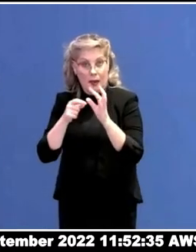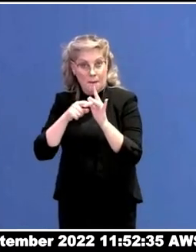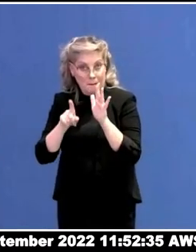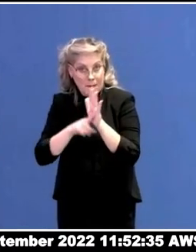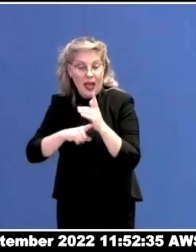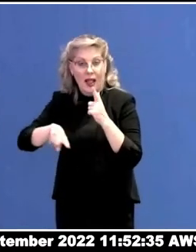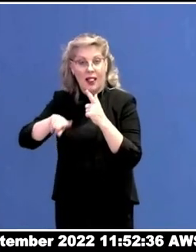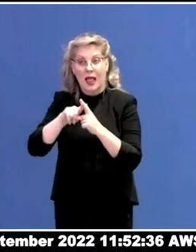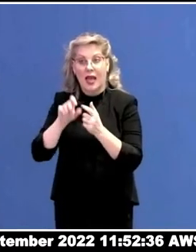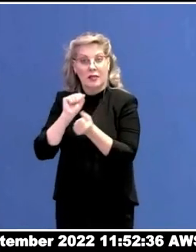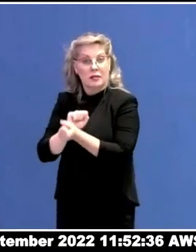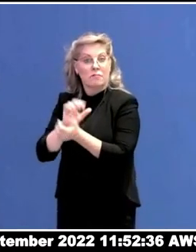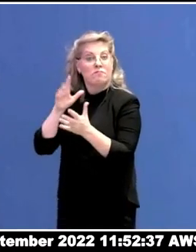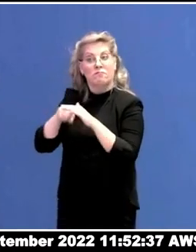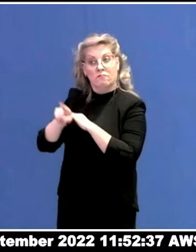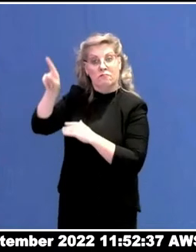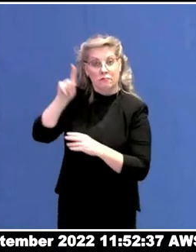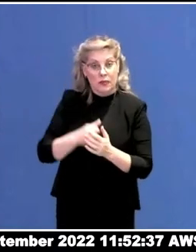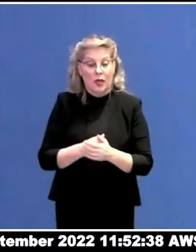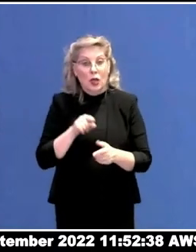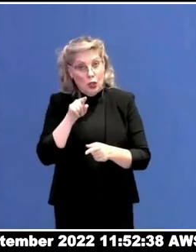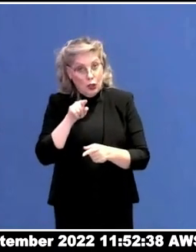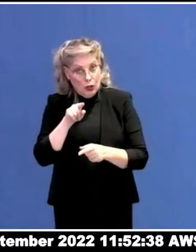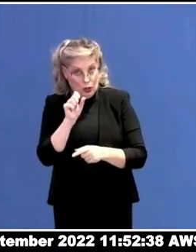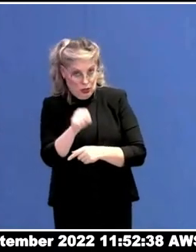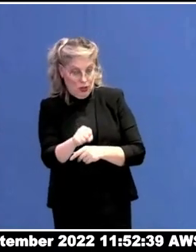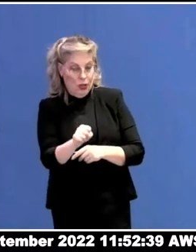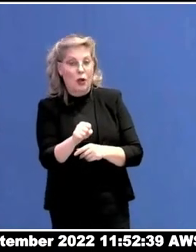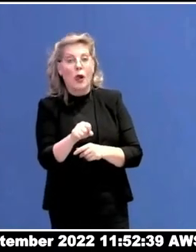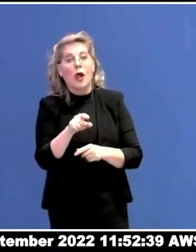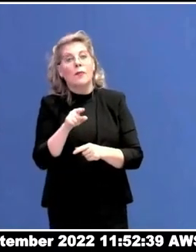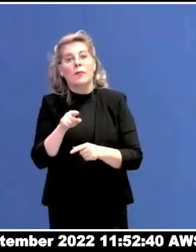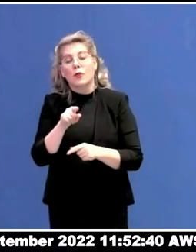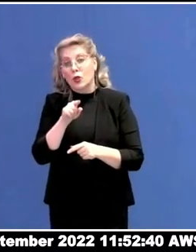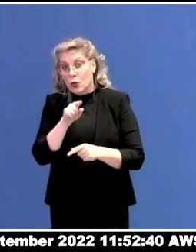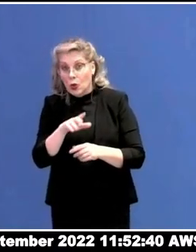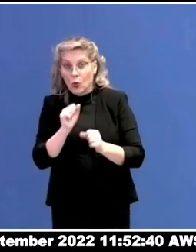MS McMAHON: You were connecting the girls to housing and support - other supports for release? MS KRAKOUER: That's correct